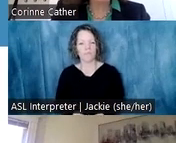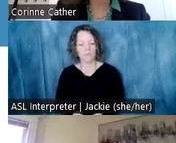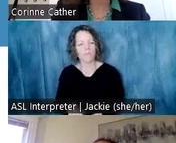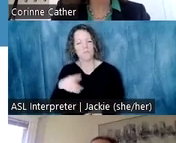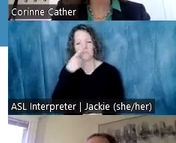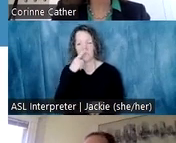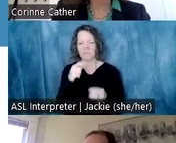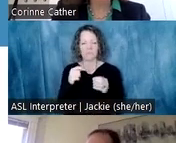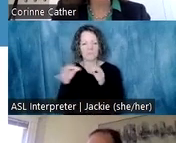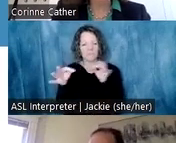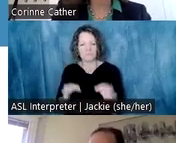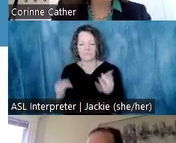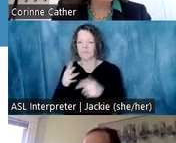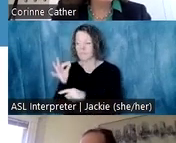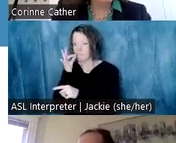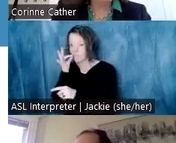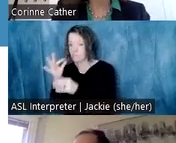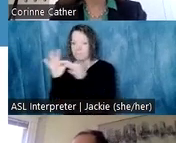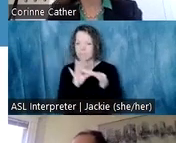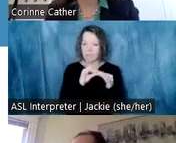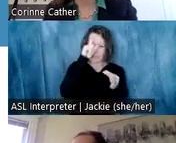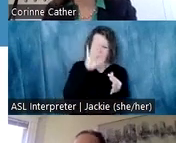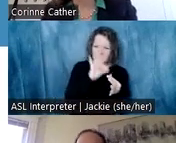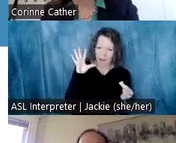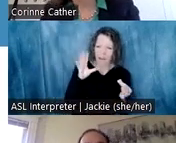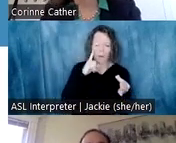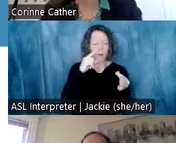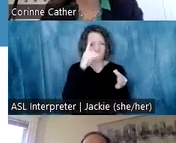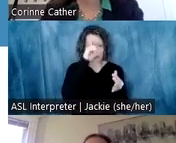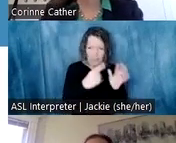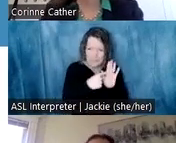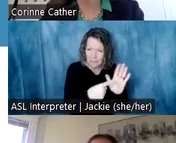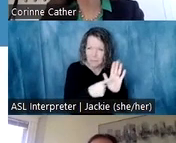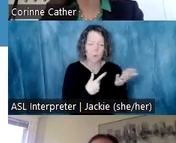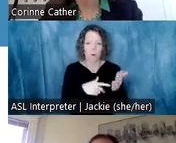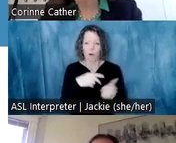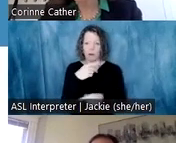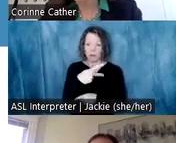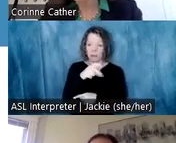psychotic disorder? And if there's anything known about its relationship with bipolar disorder?